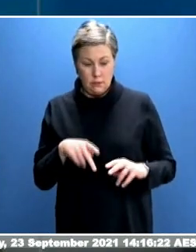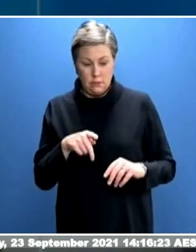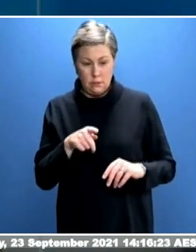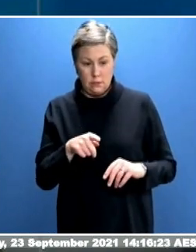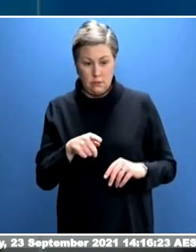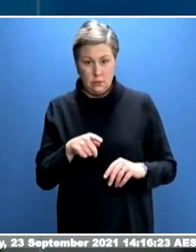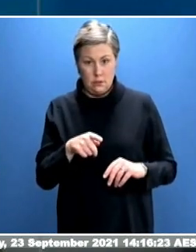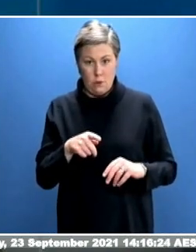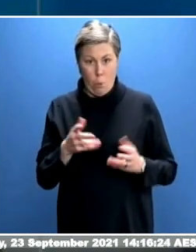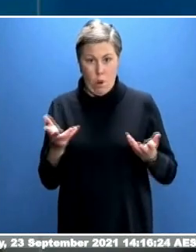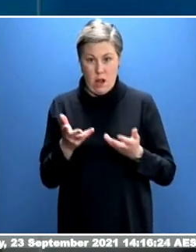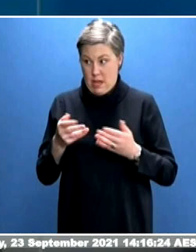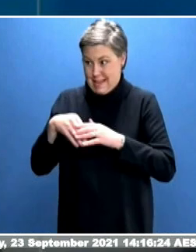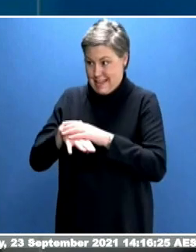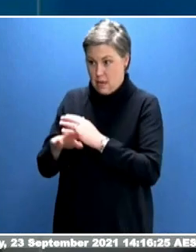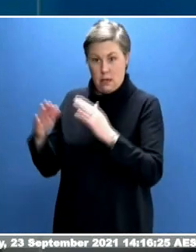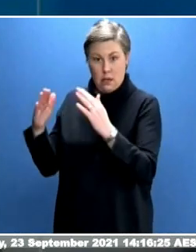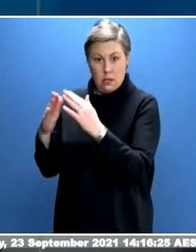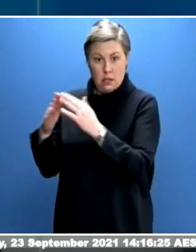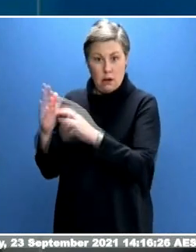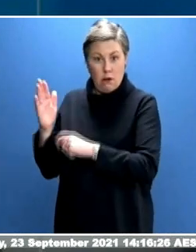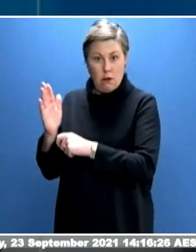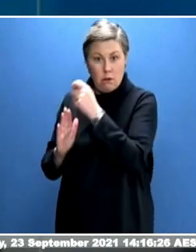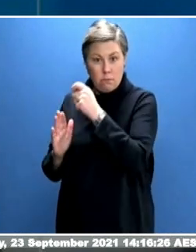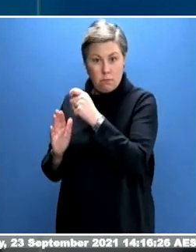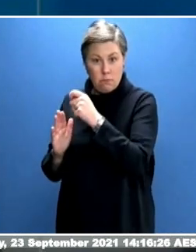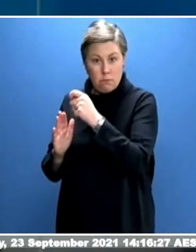Care House, either in part or in whole?